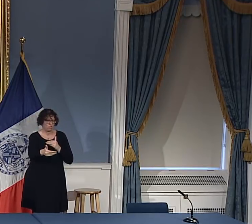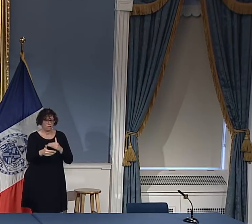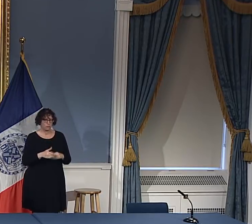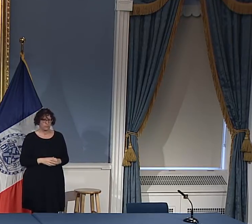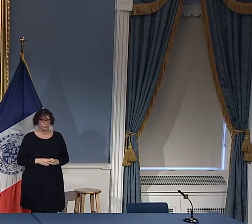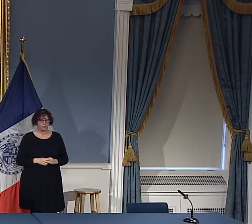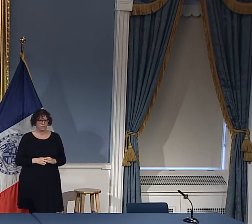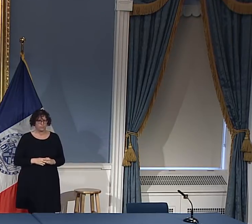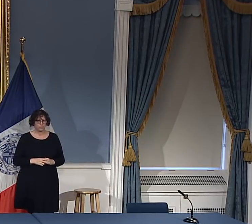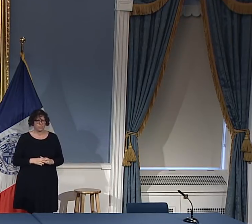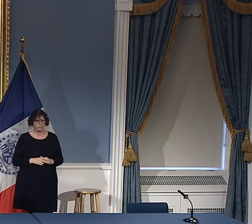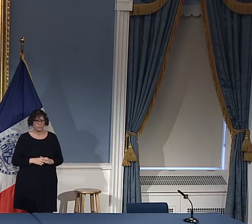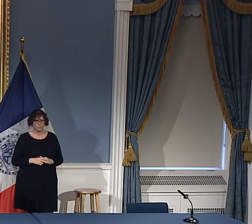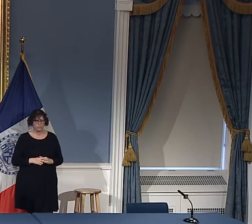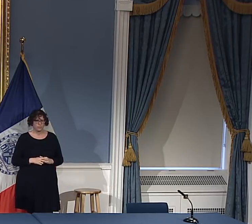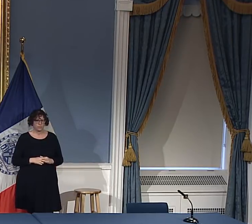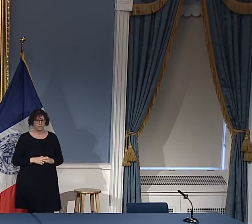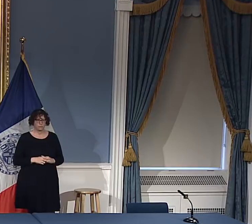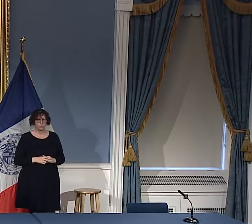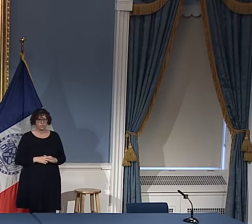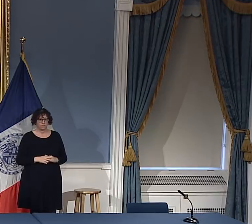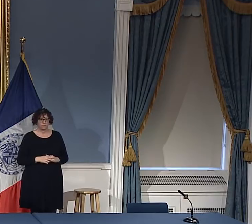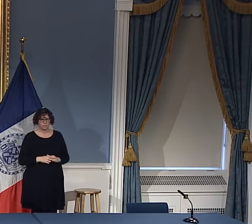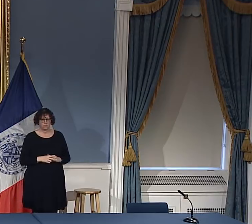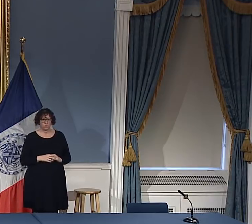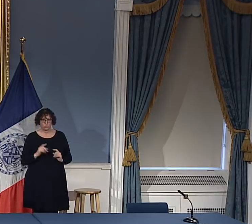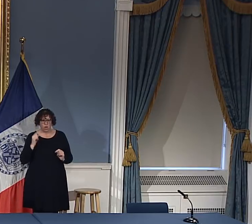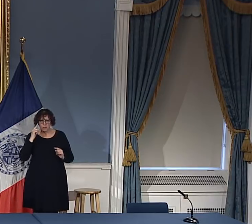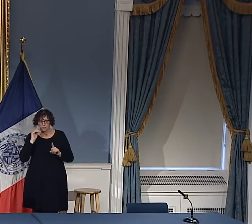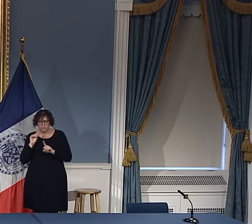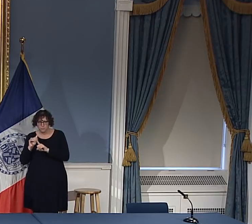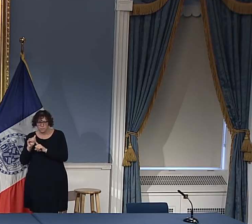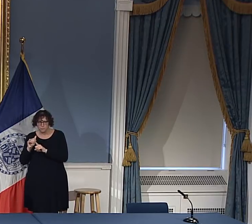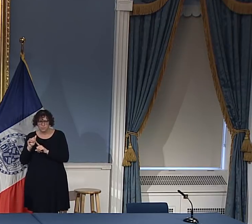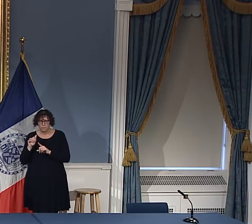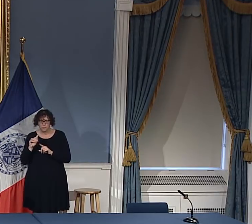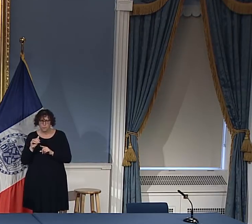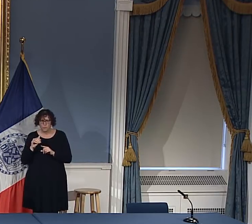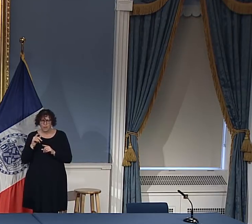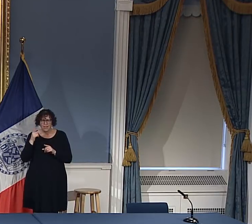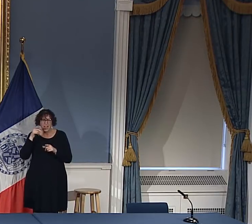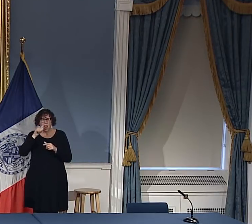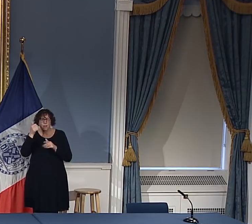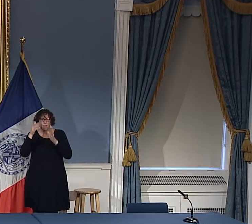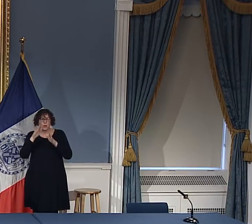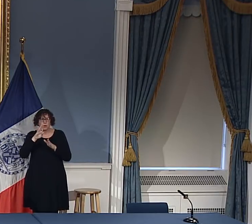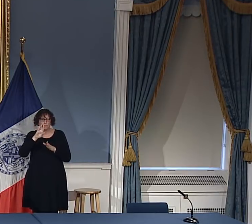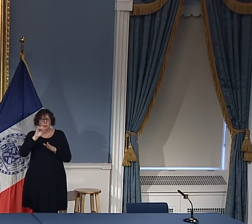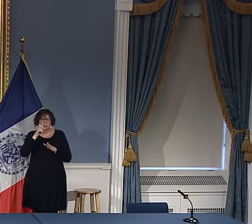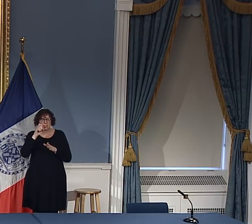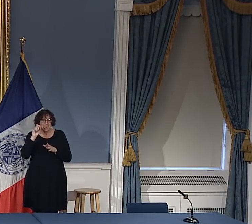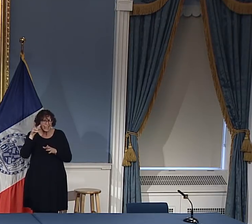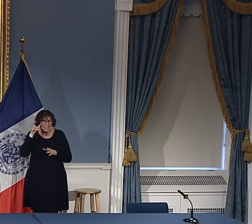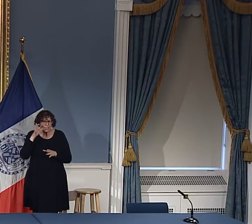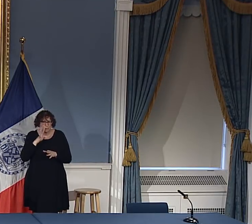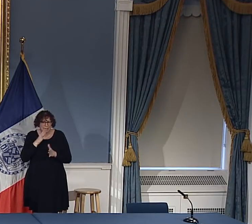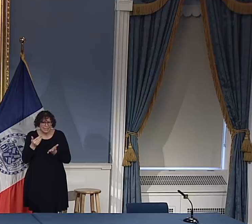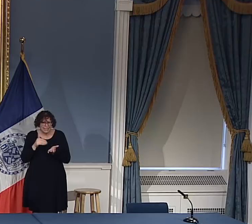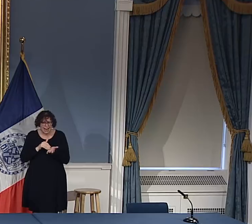BRIDGETTE . CAN YOU HEAR ME? BRIDGETTE? WHAT'S UP WITH